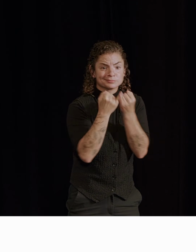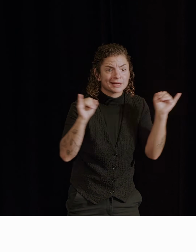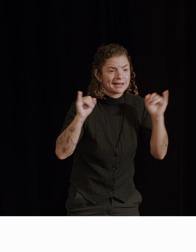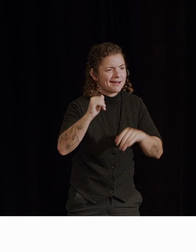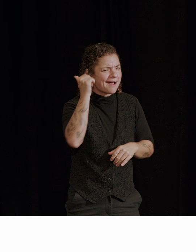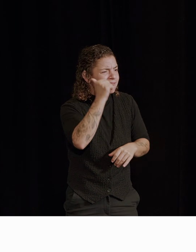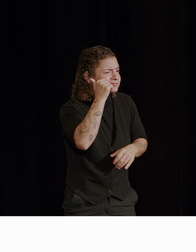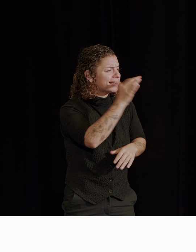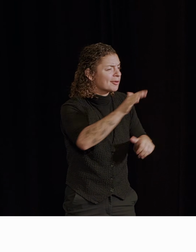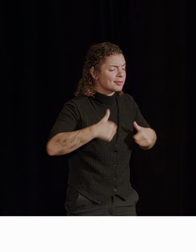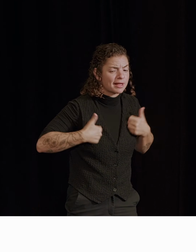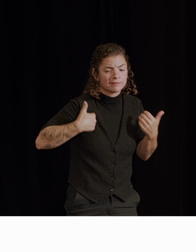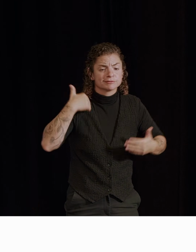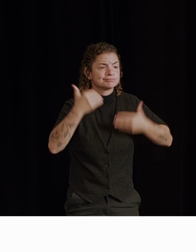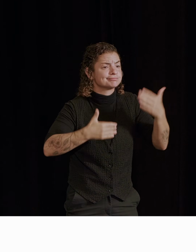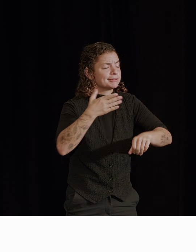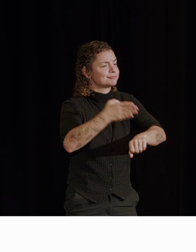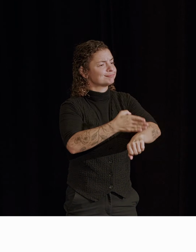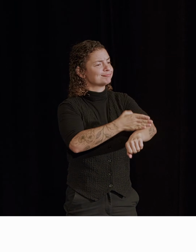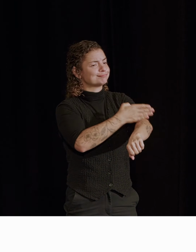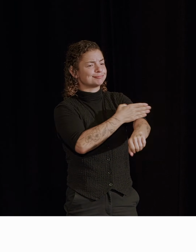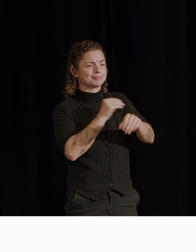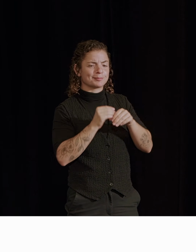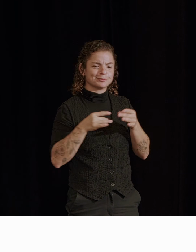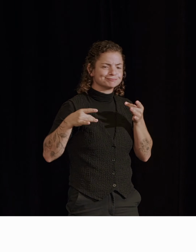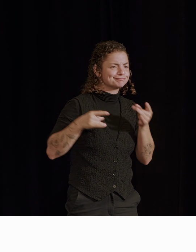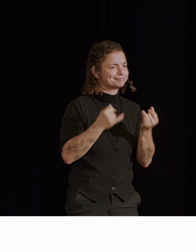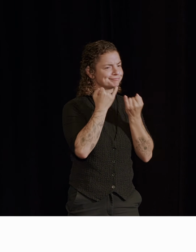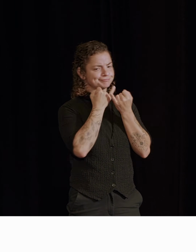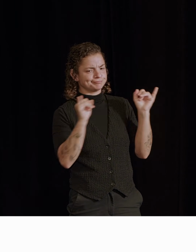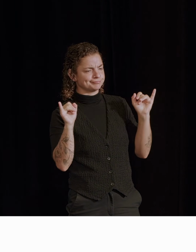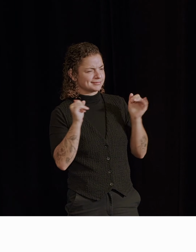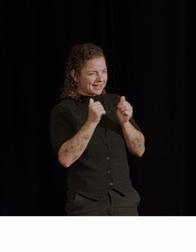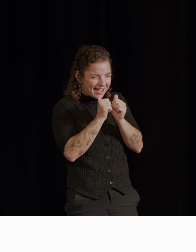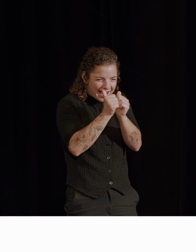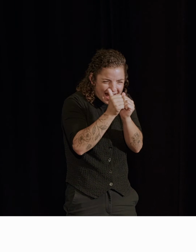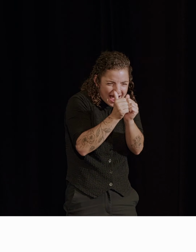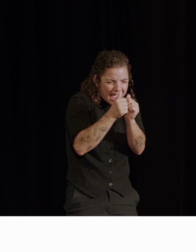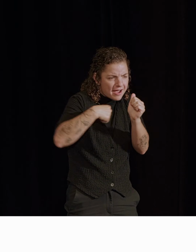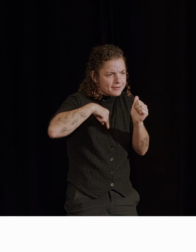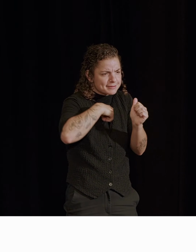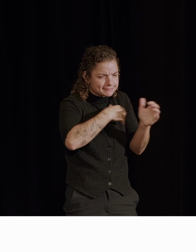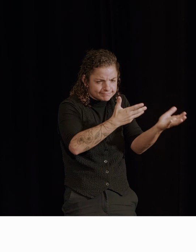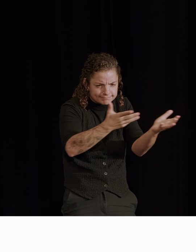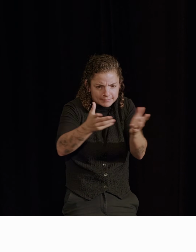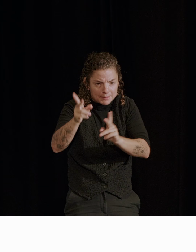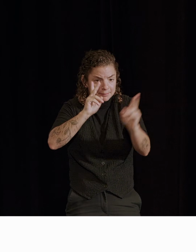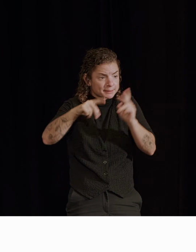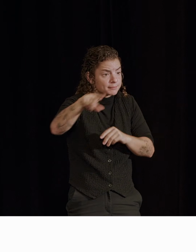we ensure that people with disabilities are helping to shape what comes next?